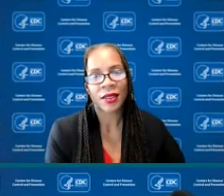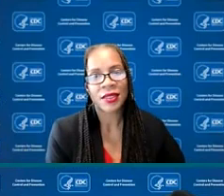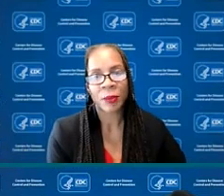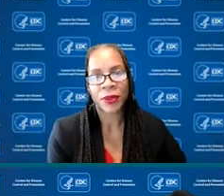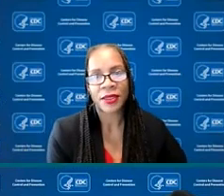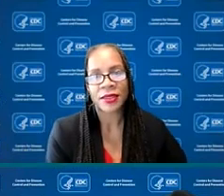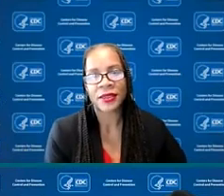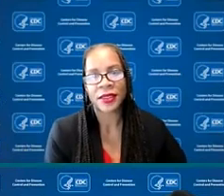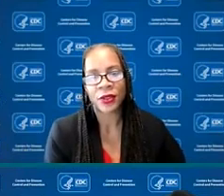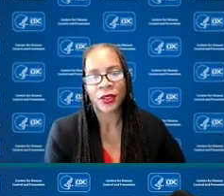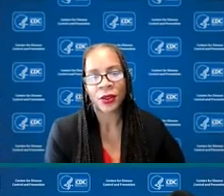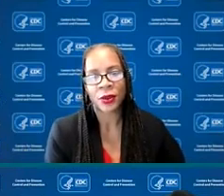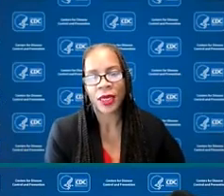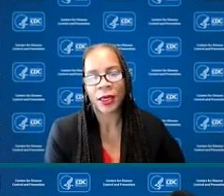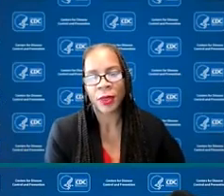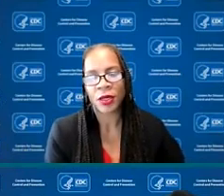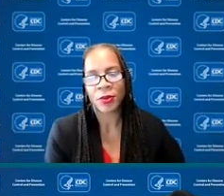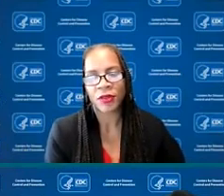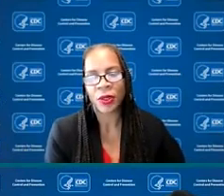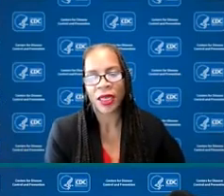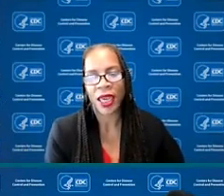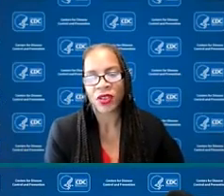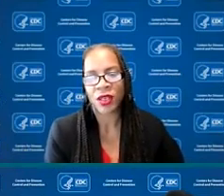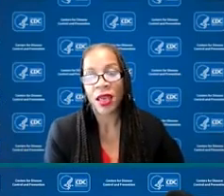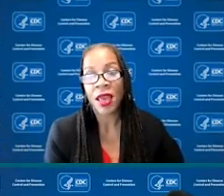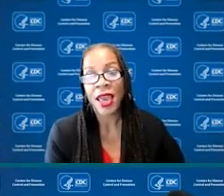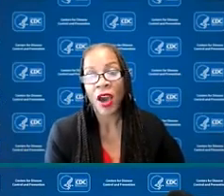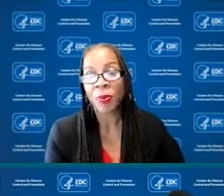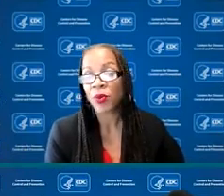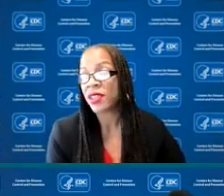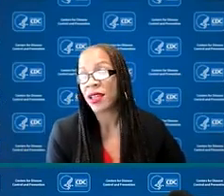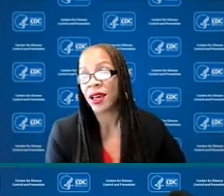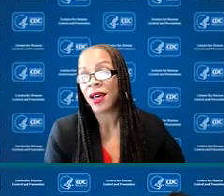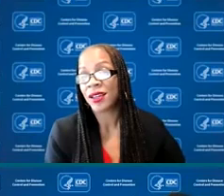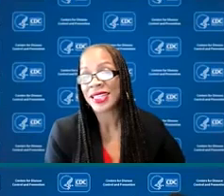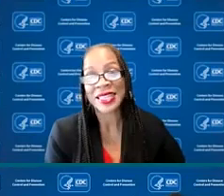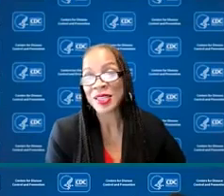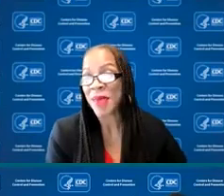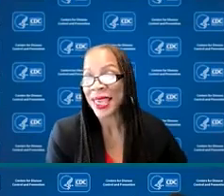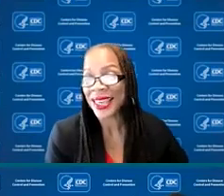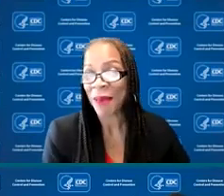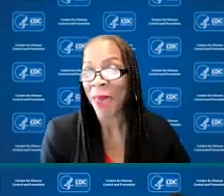templates, things that you can use in terms of communication, helping with decision-making in